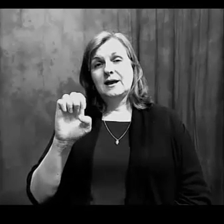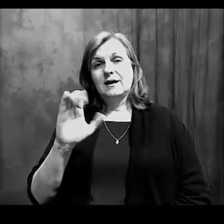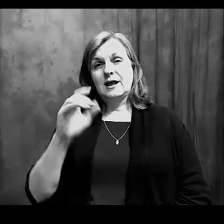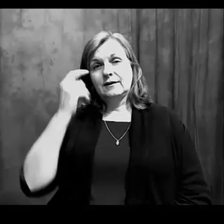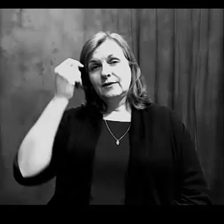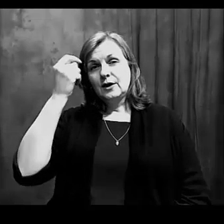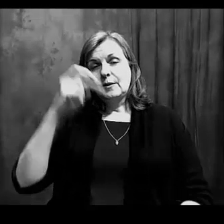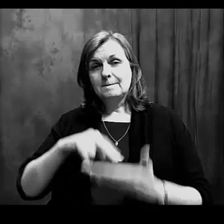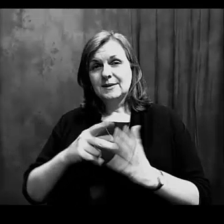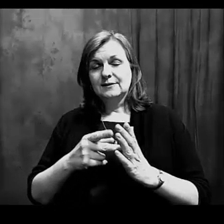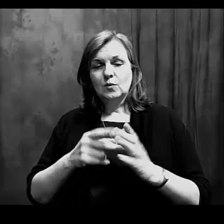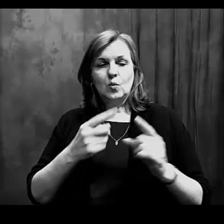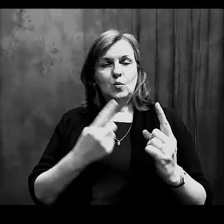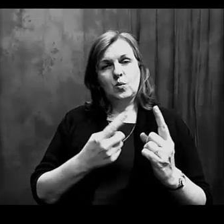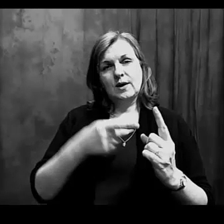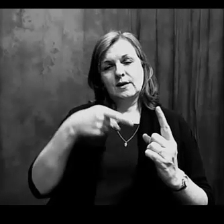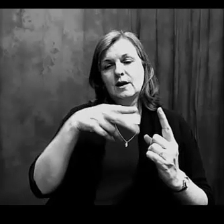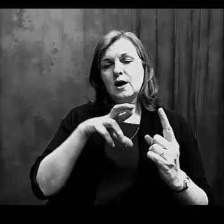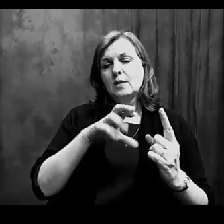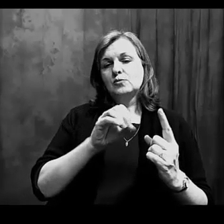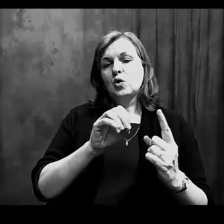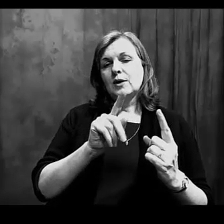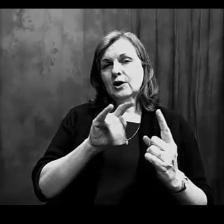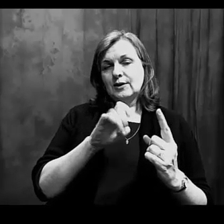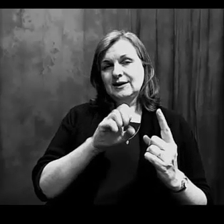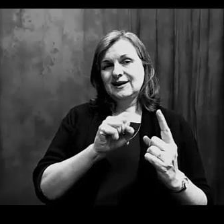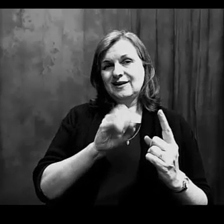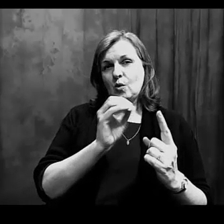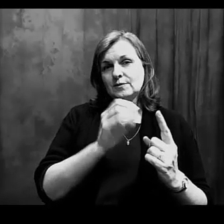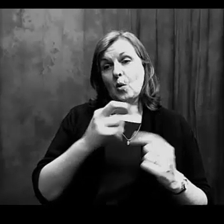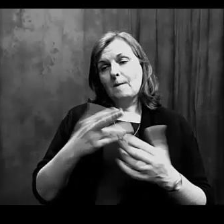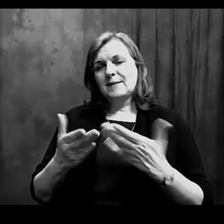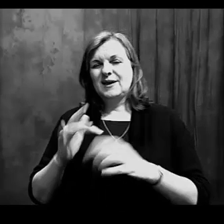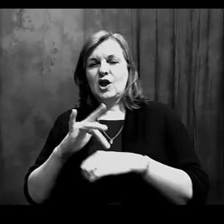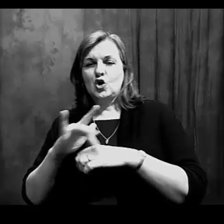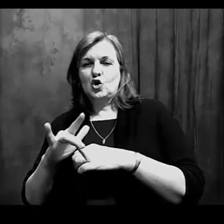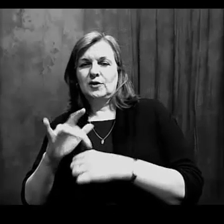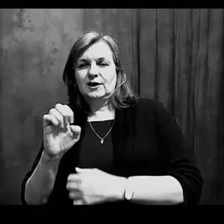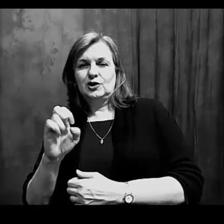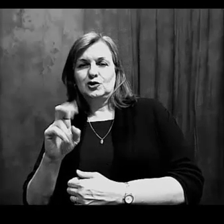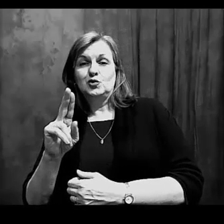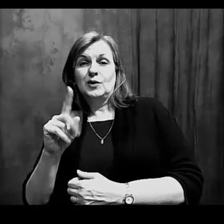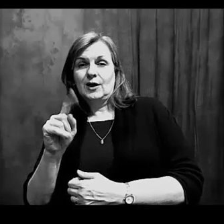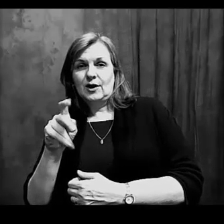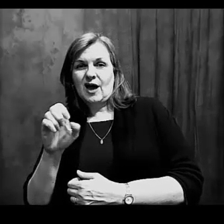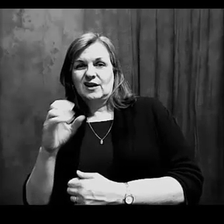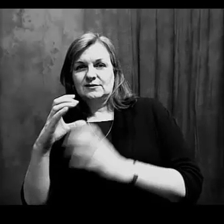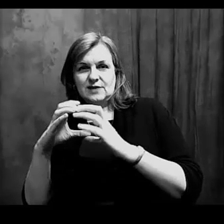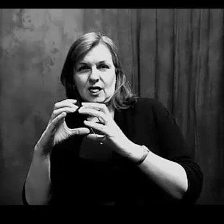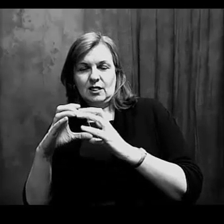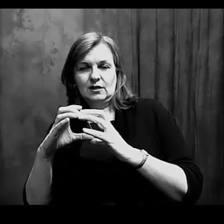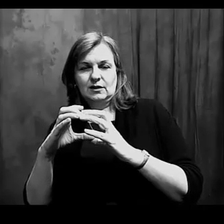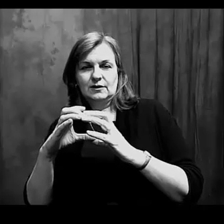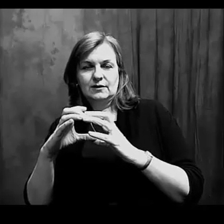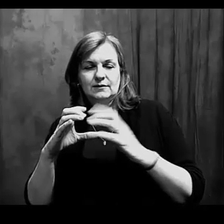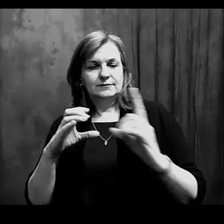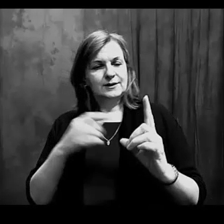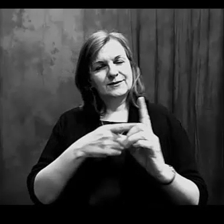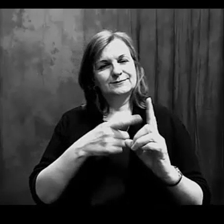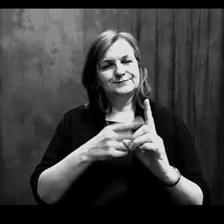that one prokaryotic organism or early eukaryotic cell would have ingested